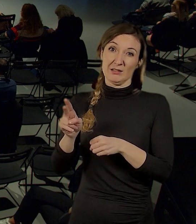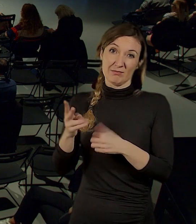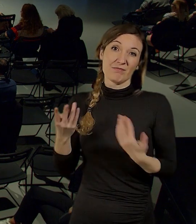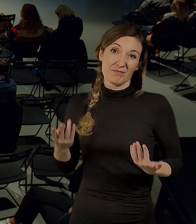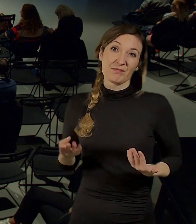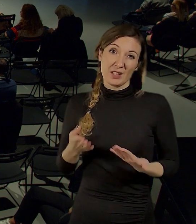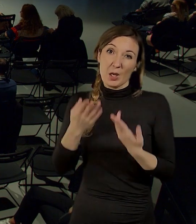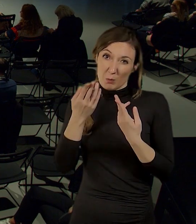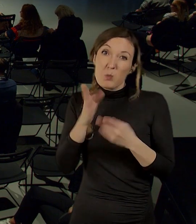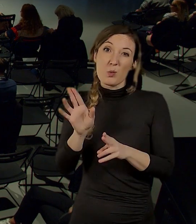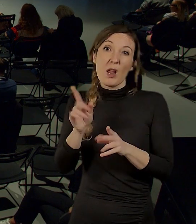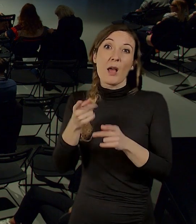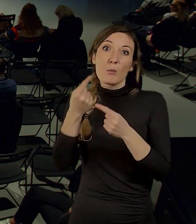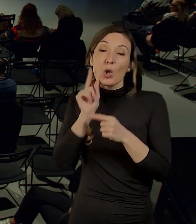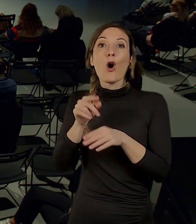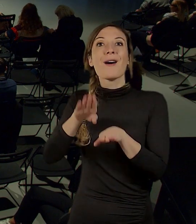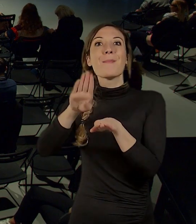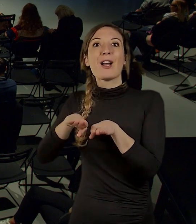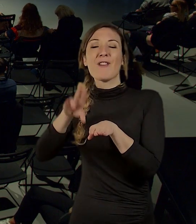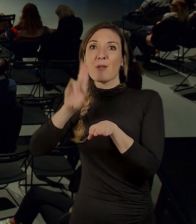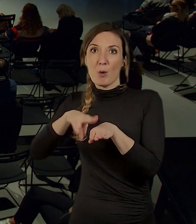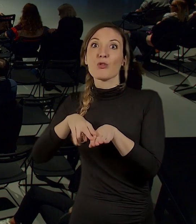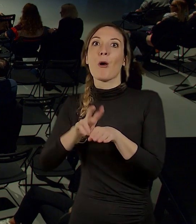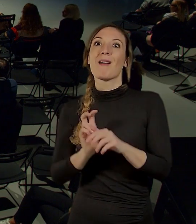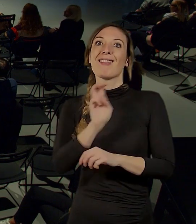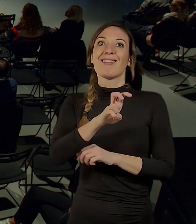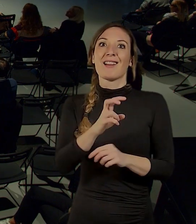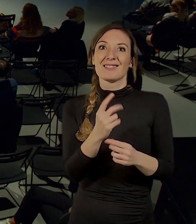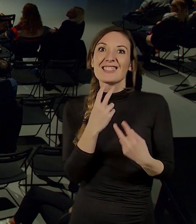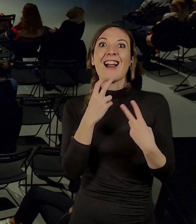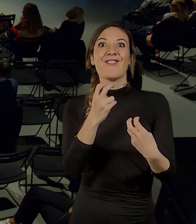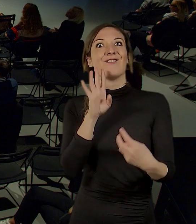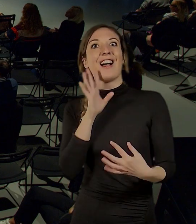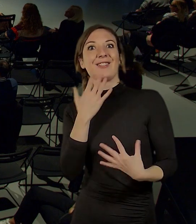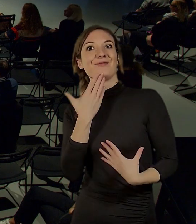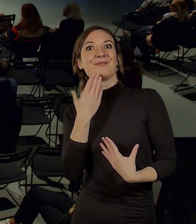There is no space anywhere in that location between Zbraslaví and Modřany